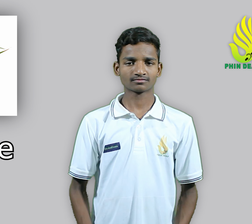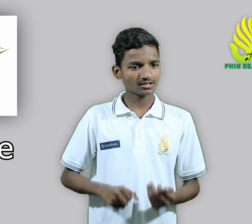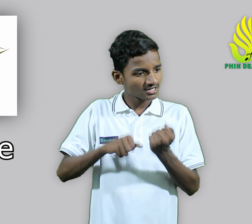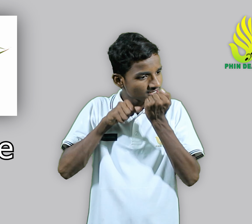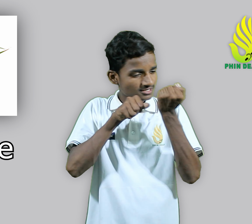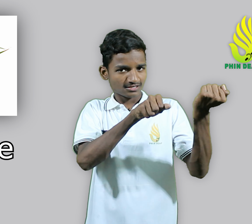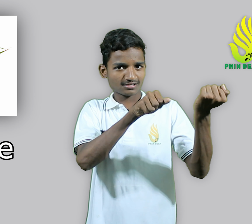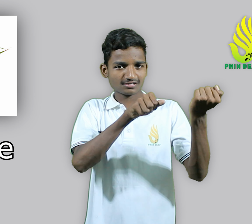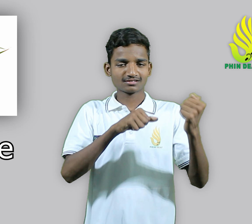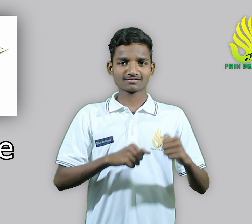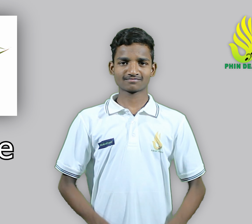Sugarcane